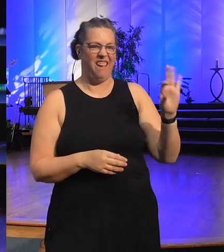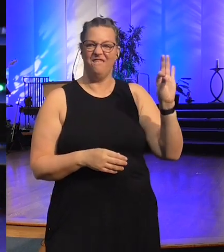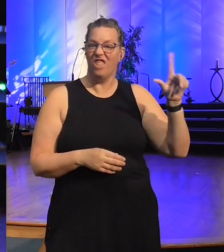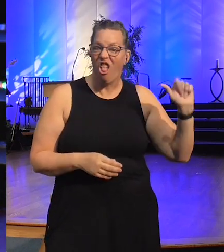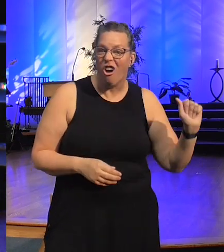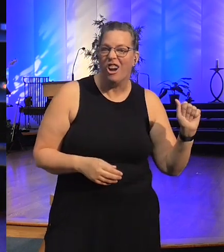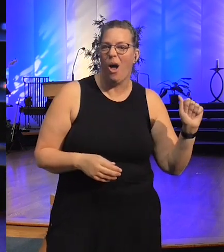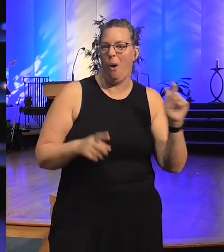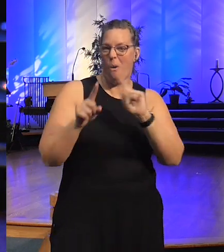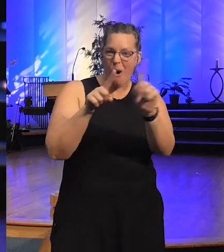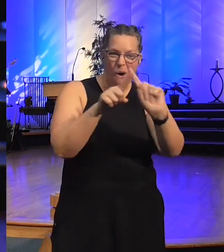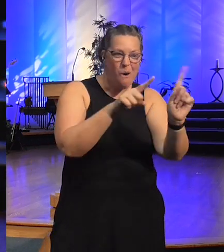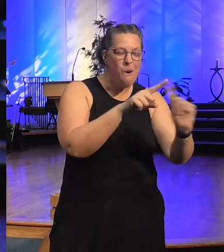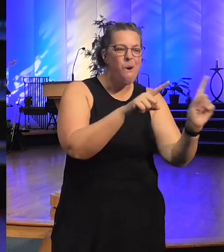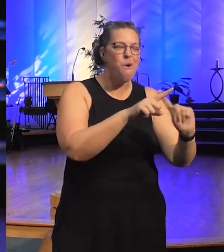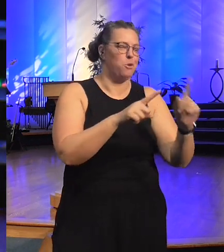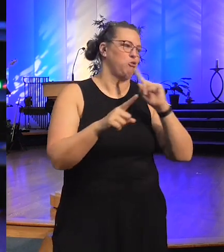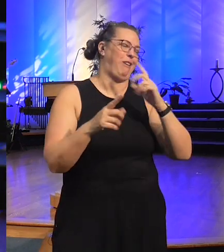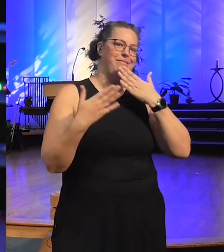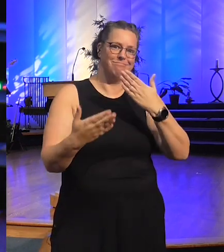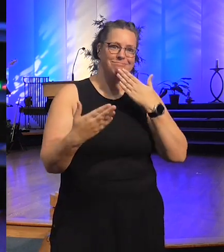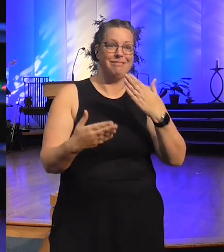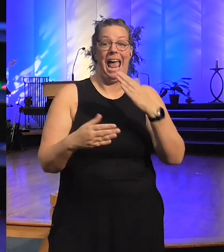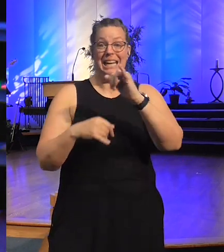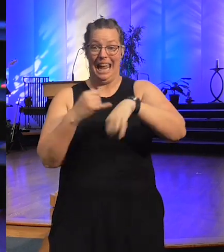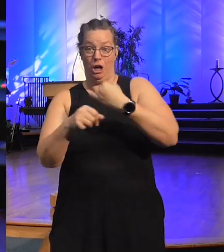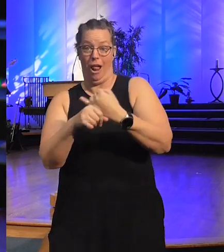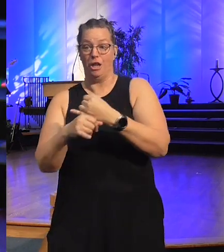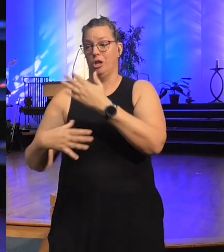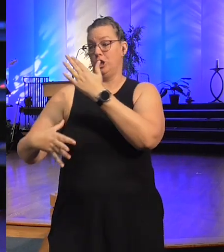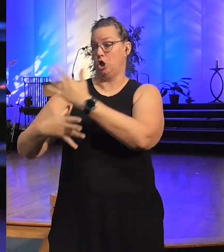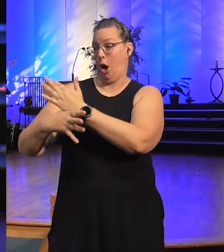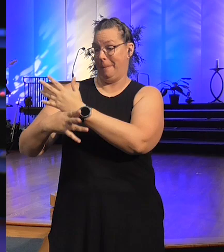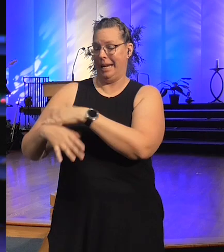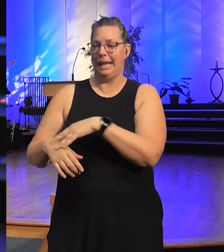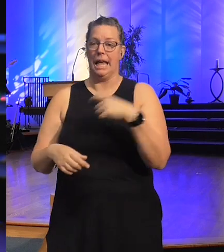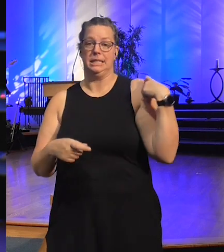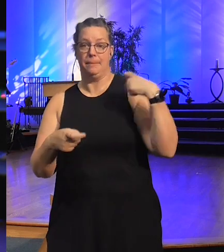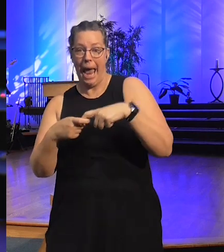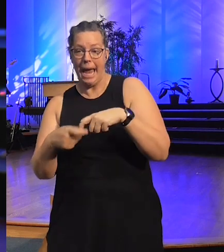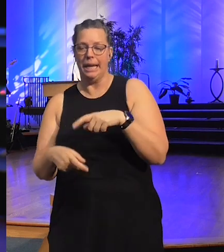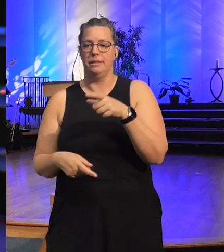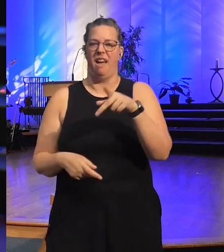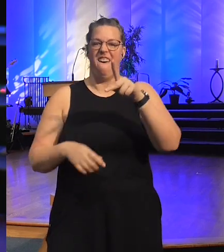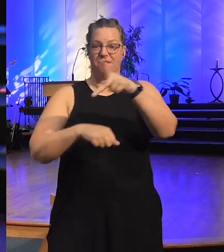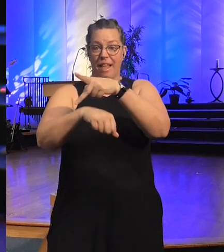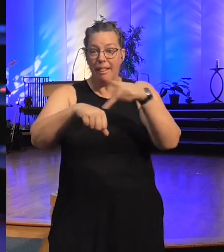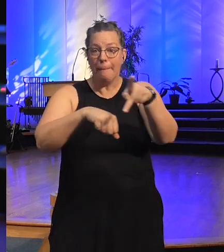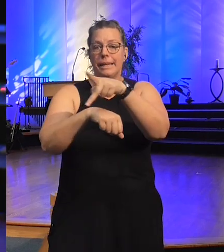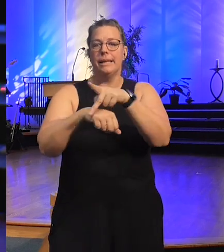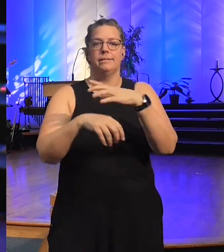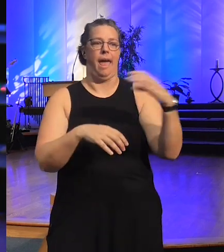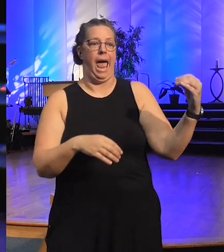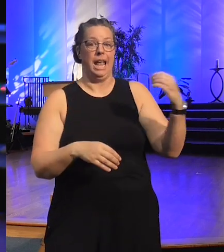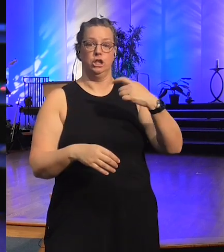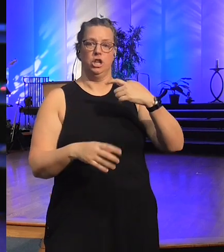to have you live with us today and internationally in Germany Spain the Philippines and Japan how